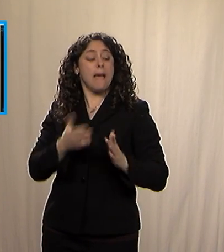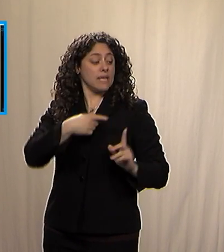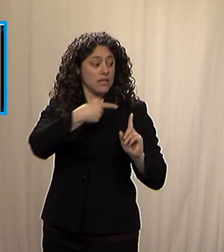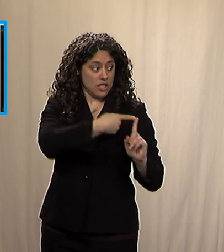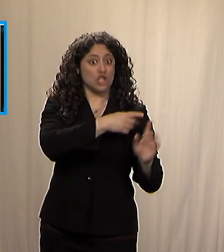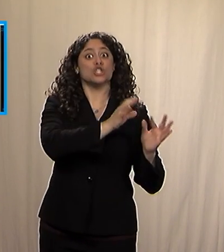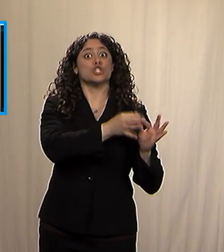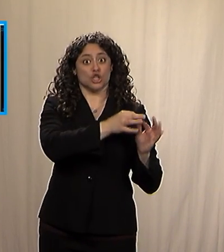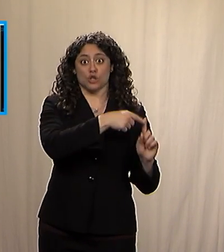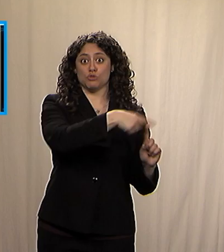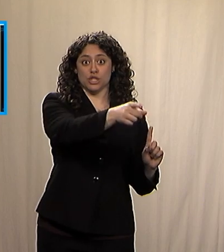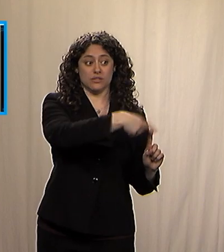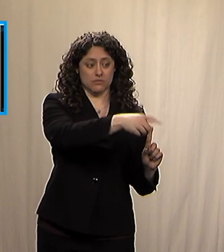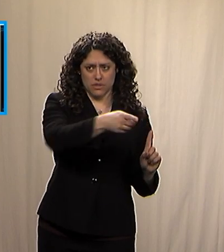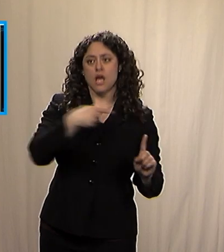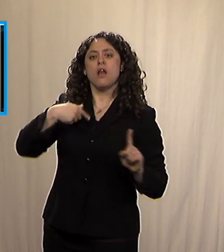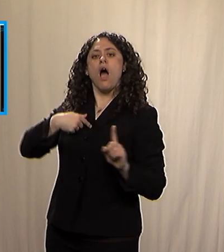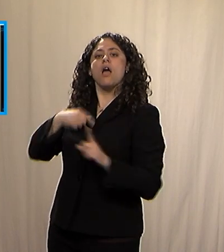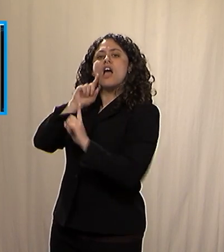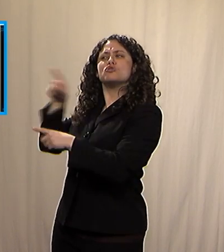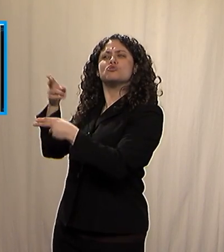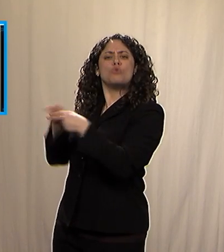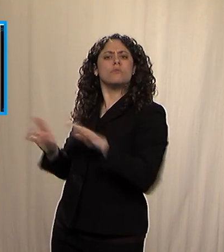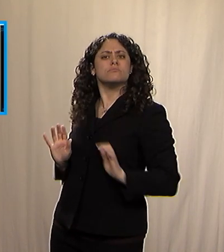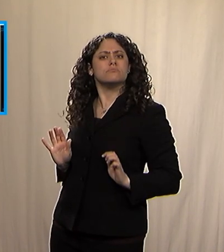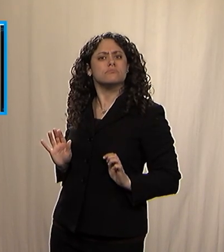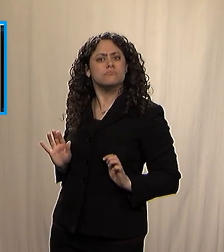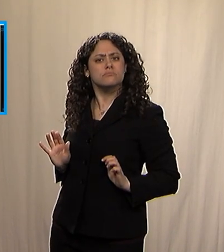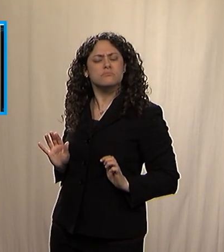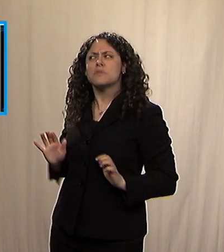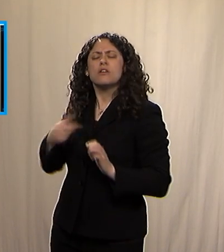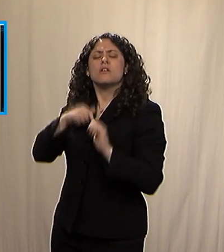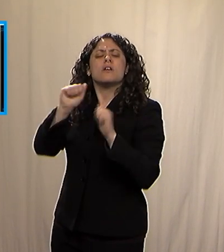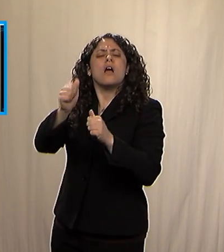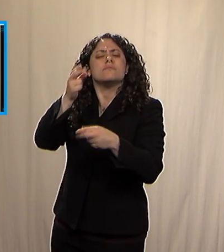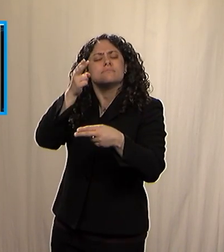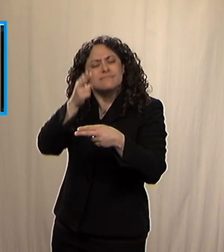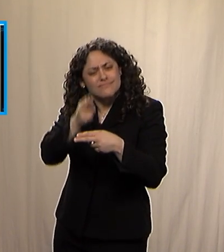And sometimes by providing a very short answer, which is a very quick form of alignment,